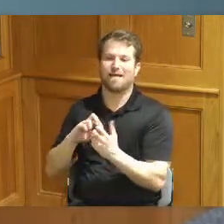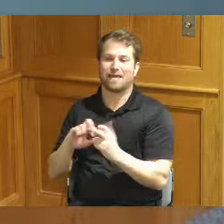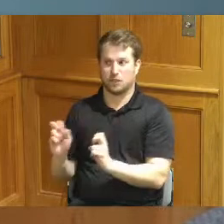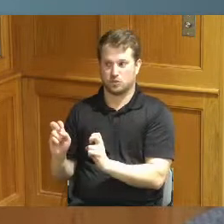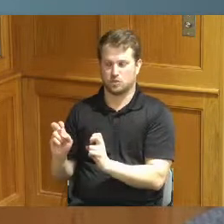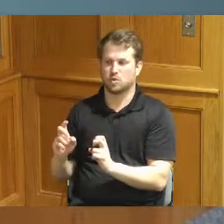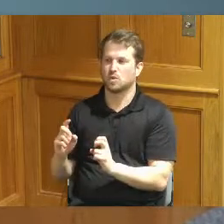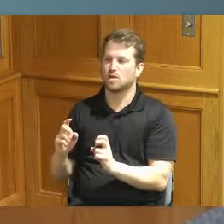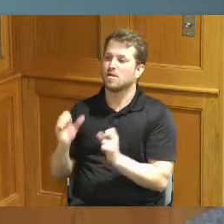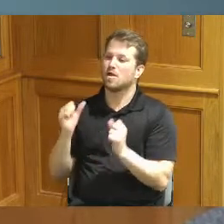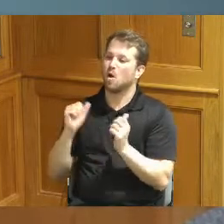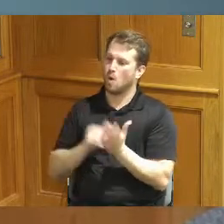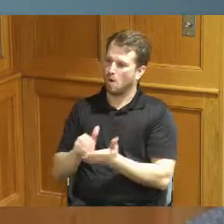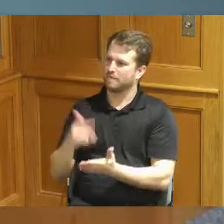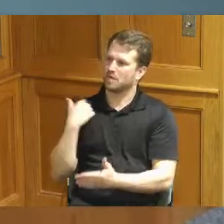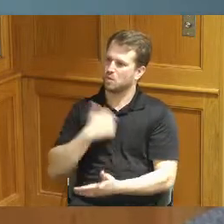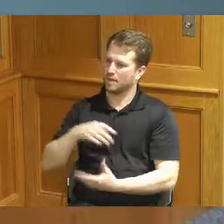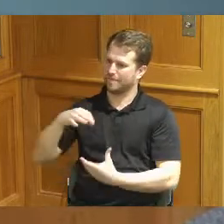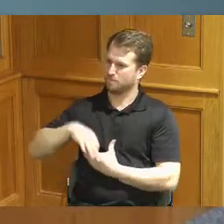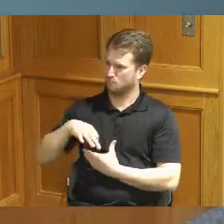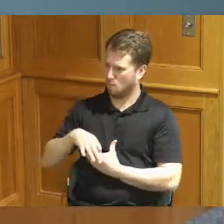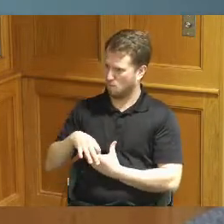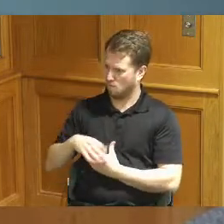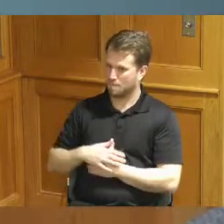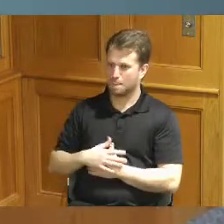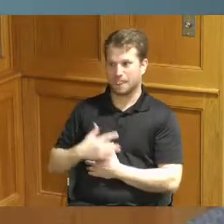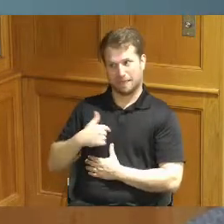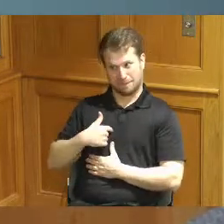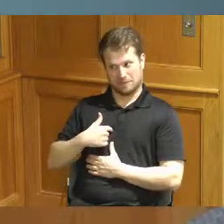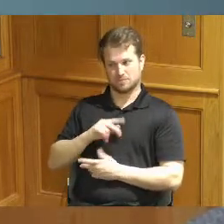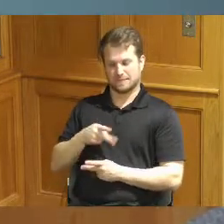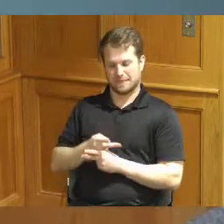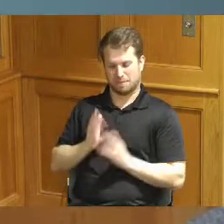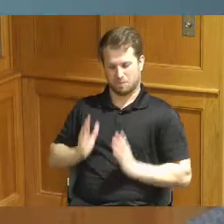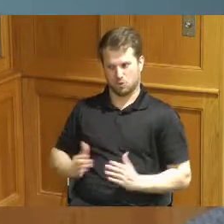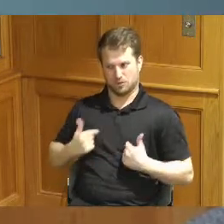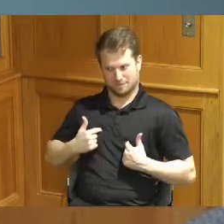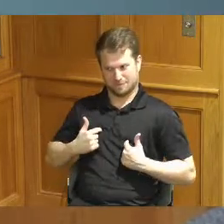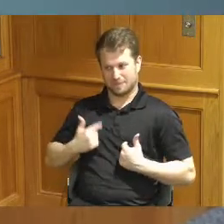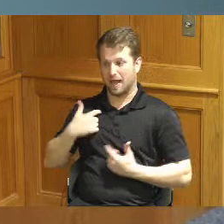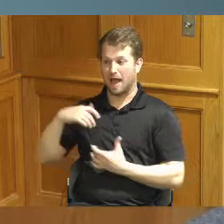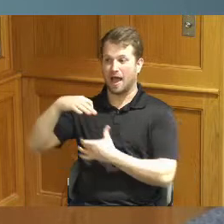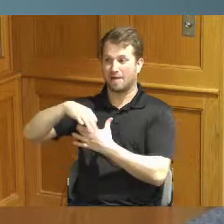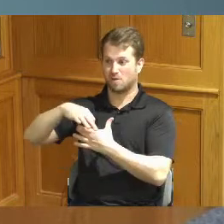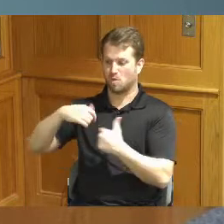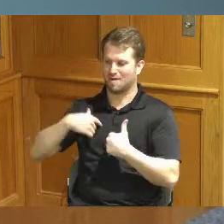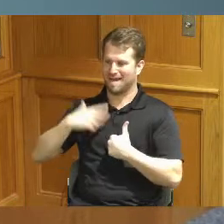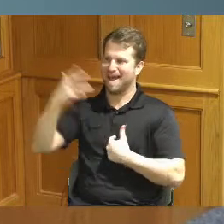we vote on stuff and the type of person that I am is when we vote on some I go out and try to